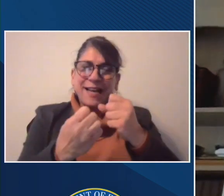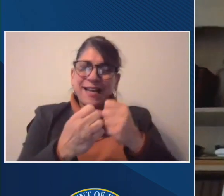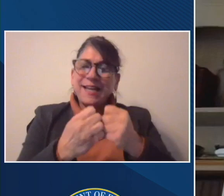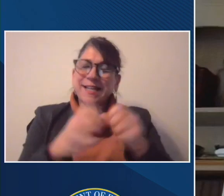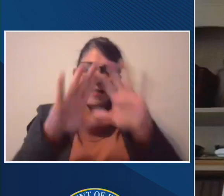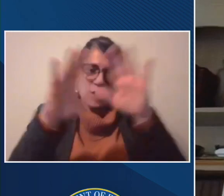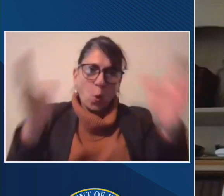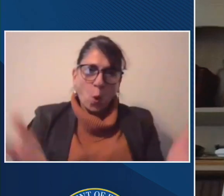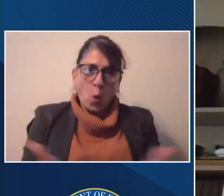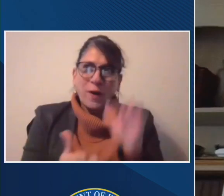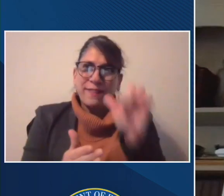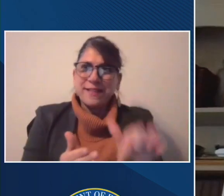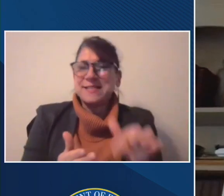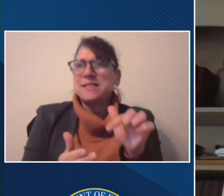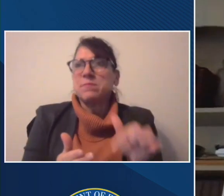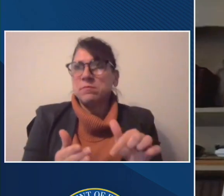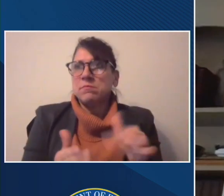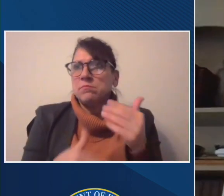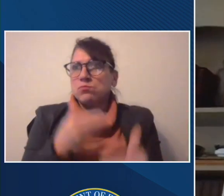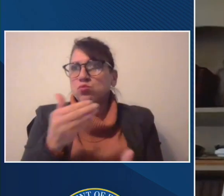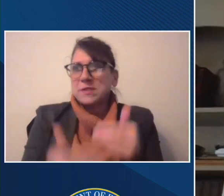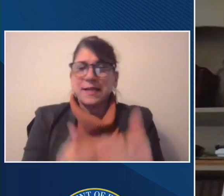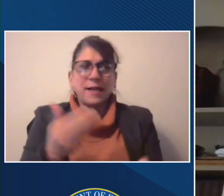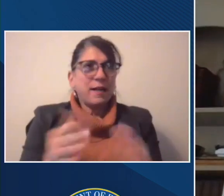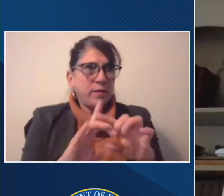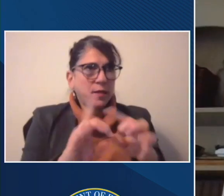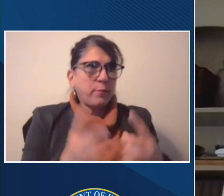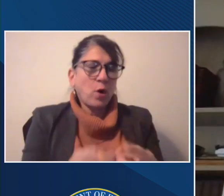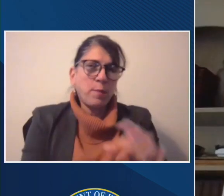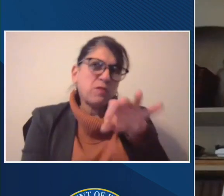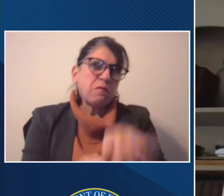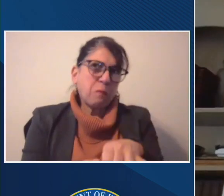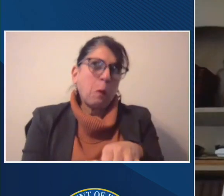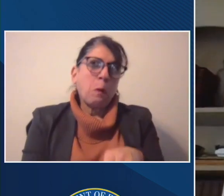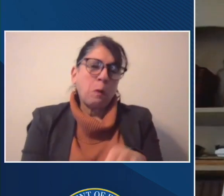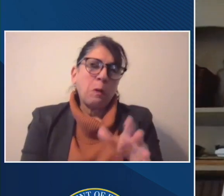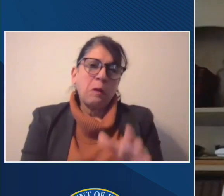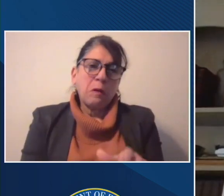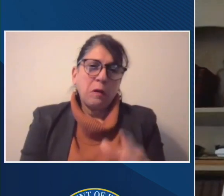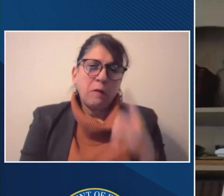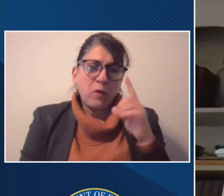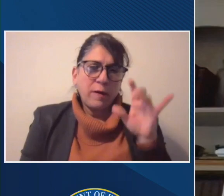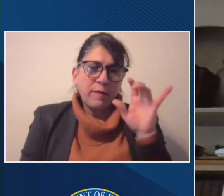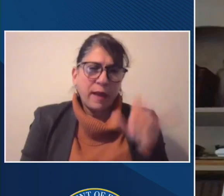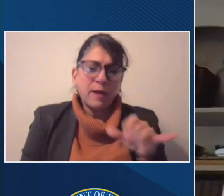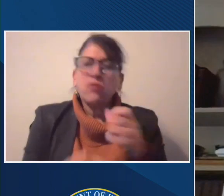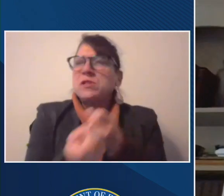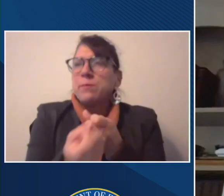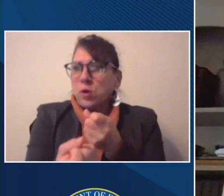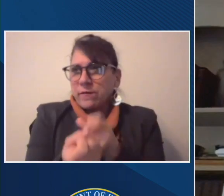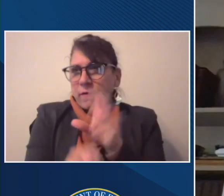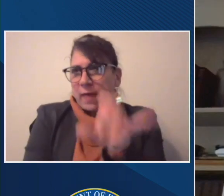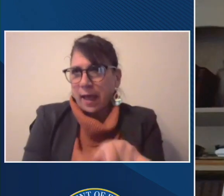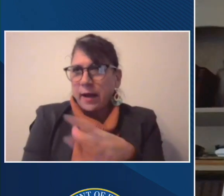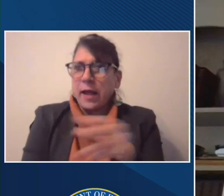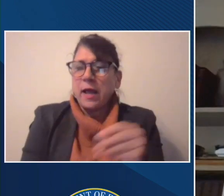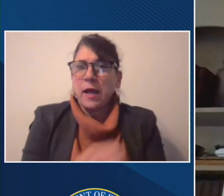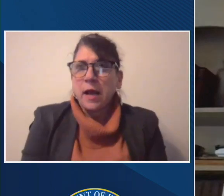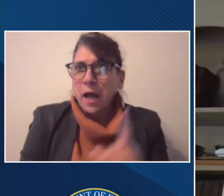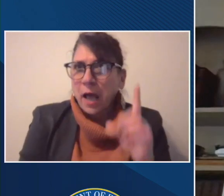So the Department is supportive of that. And I think that's where I'll leave our